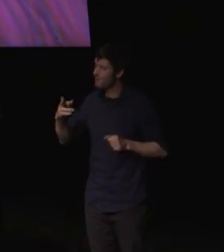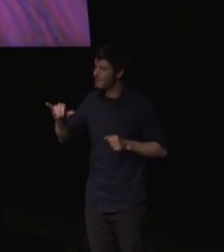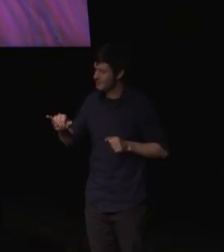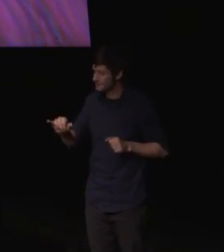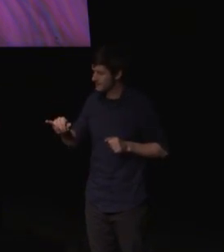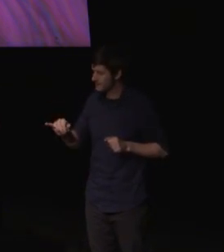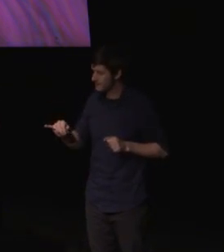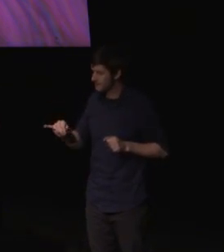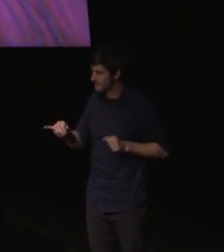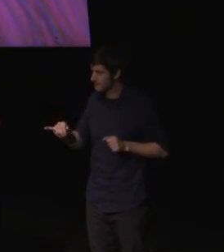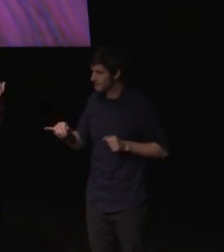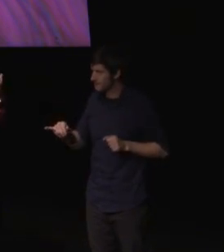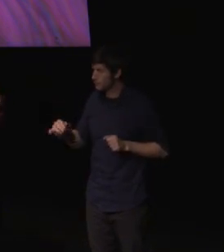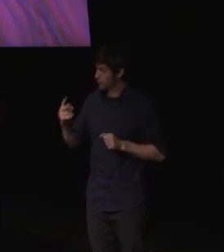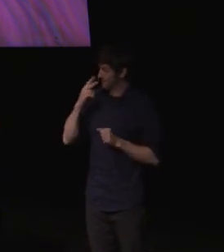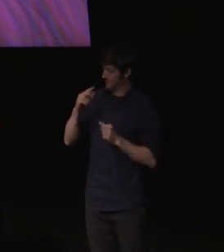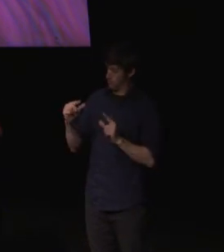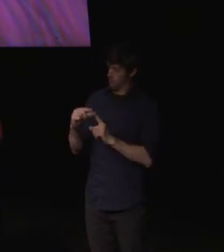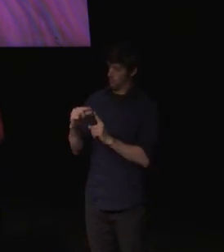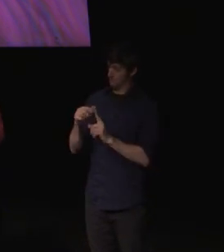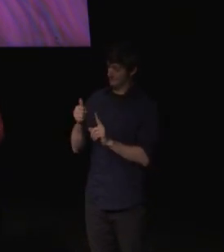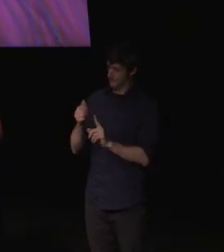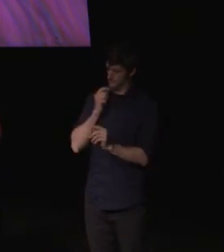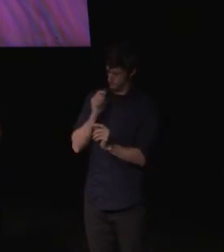as I finish a sentence, so, as people finish their sentence.